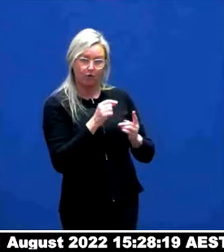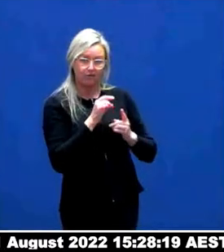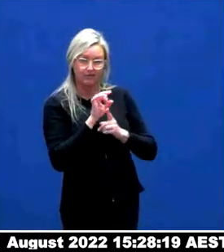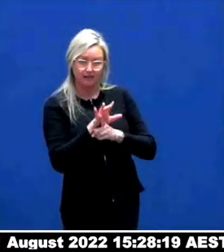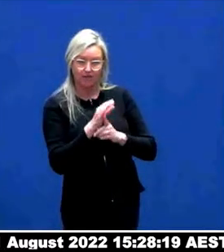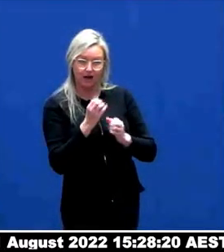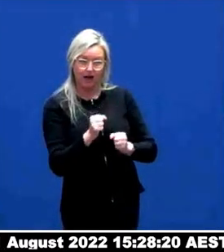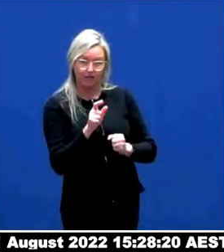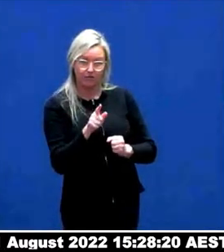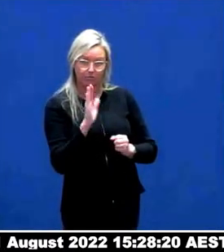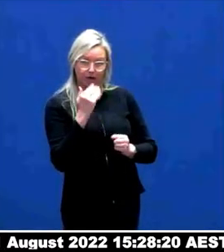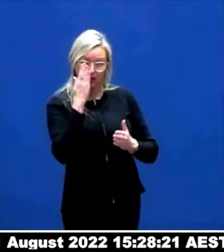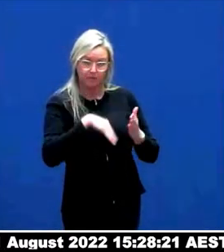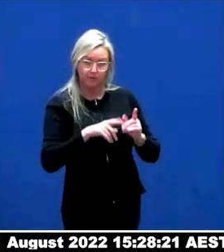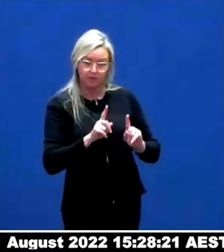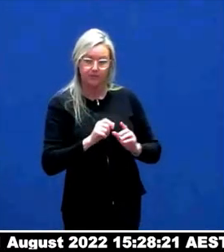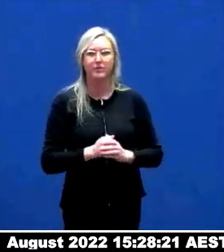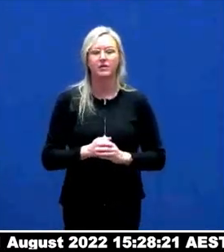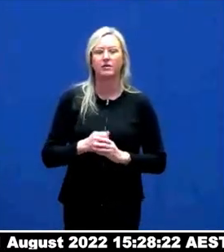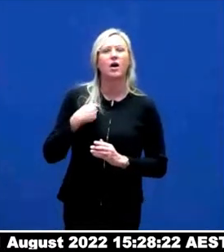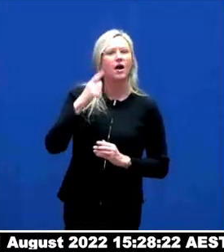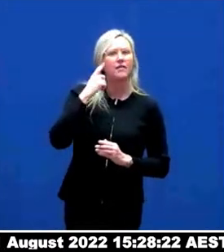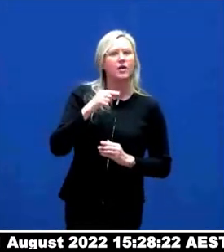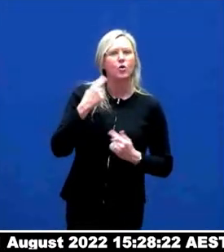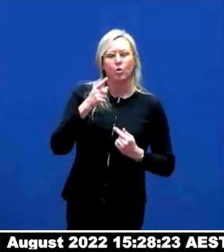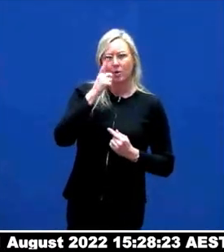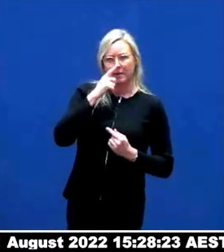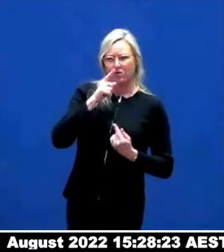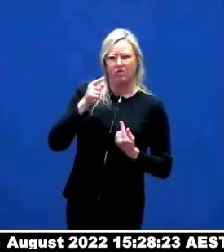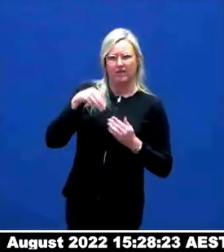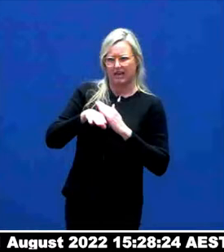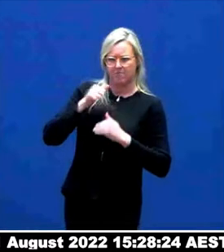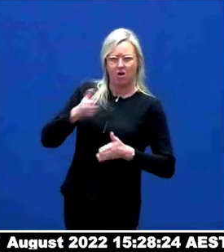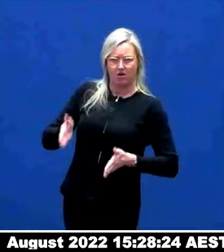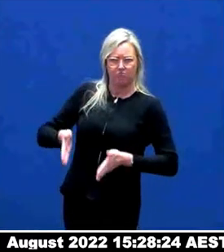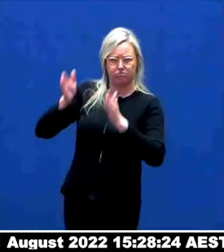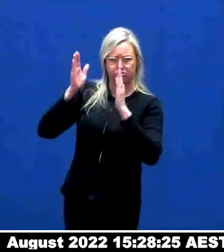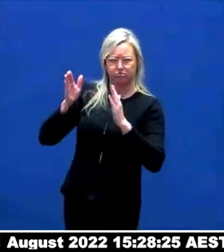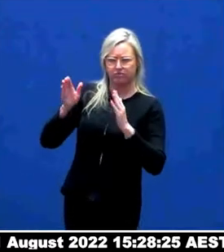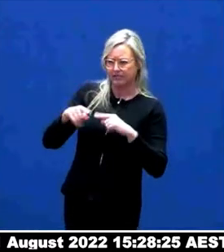seen. 'DAVE': I think everyone who has passed through the place as, at the least,